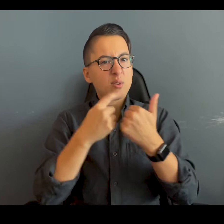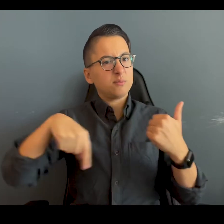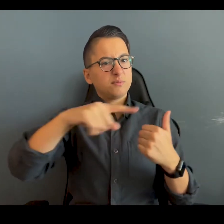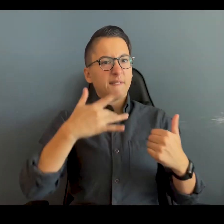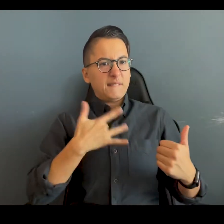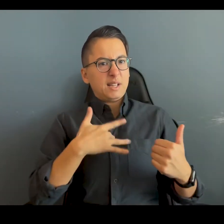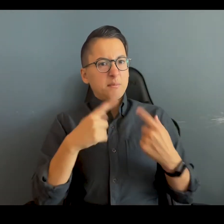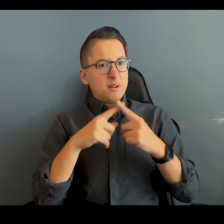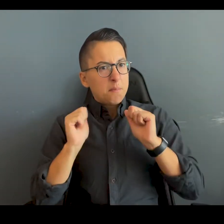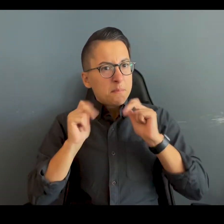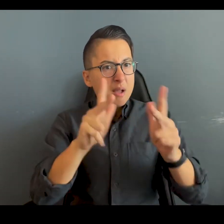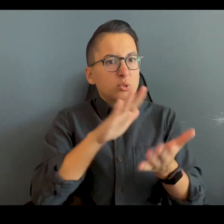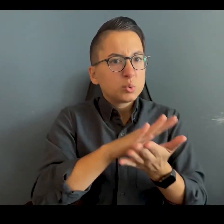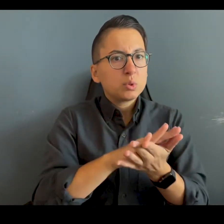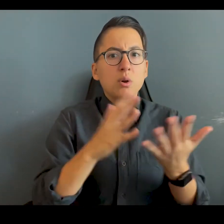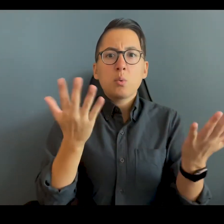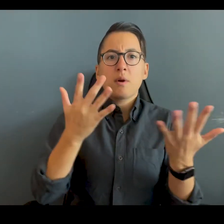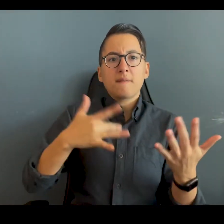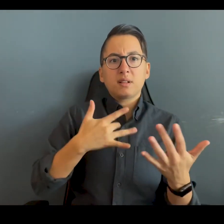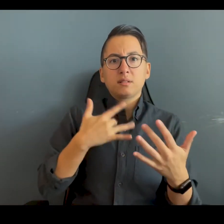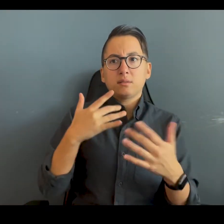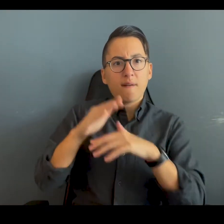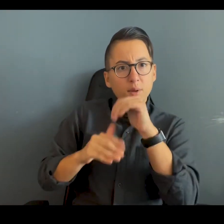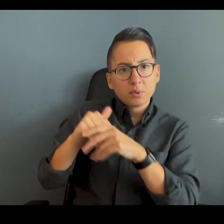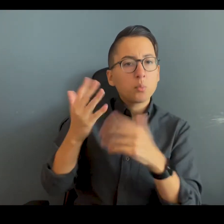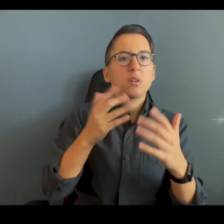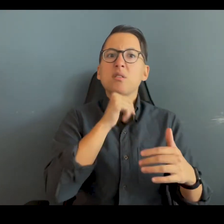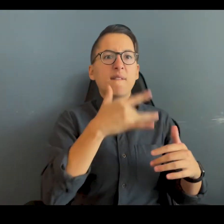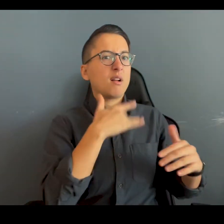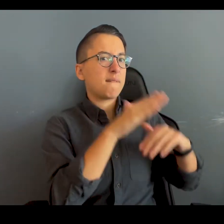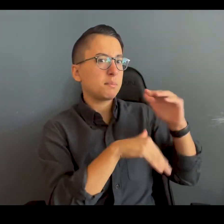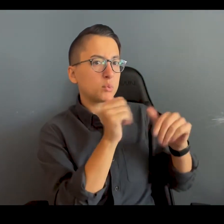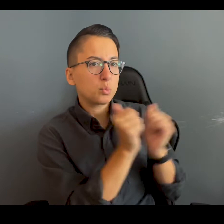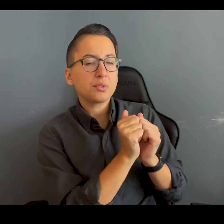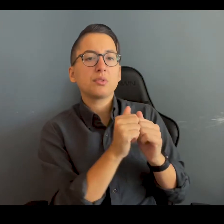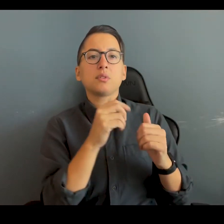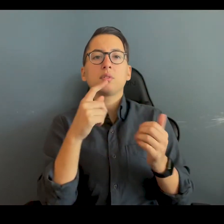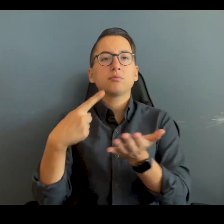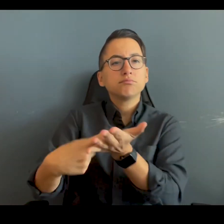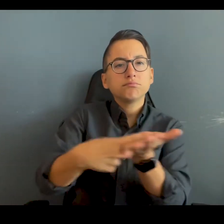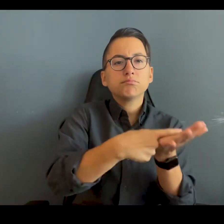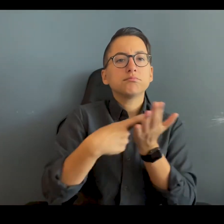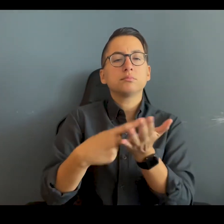how they are feeling about going back to school and what they are comfortable or not comfortable with,